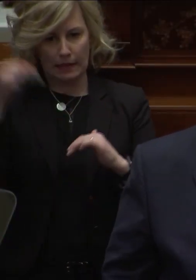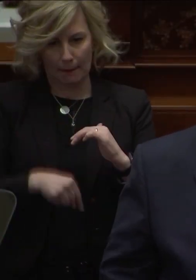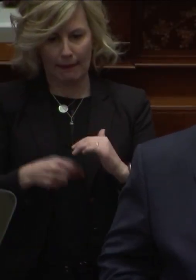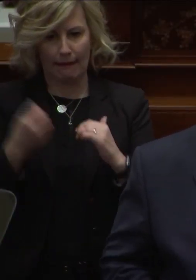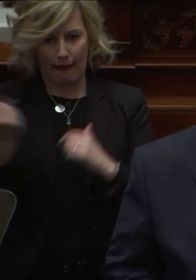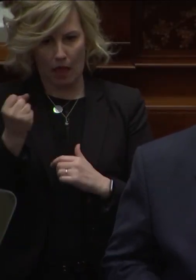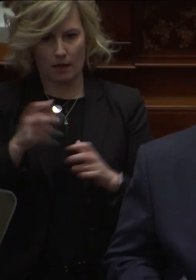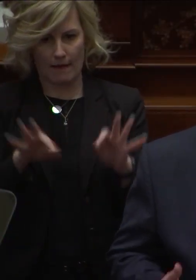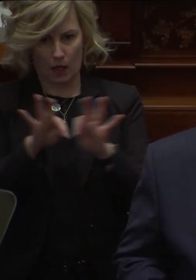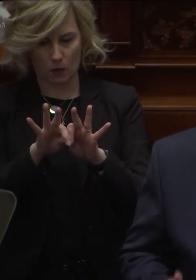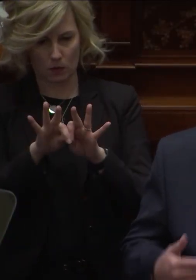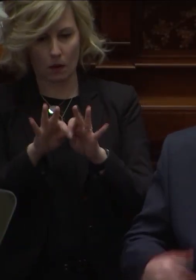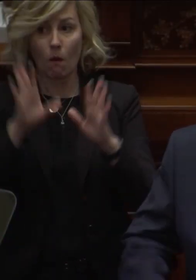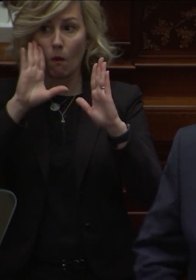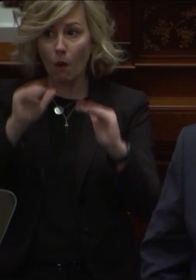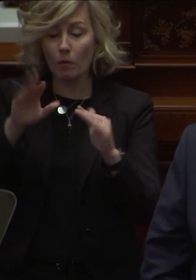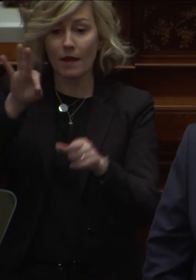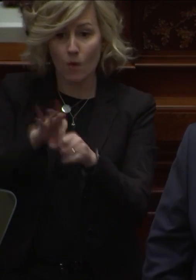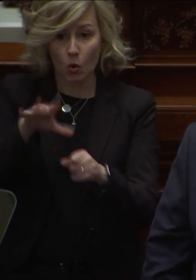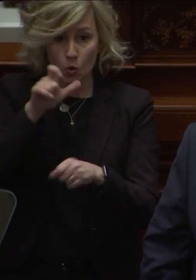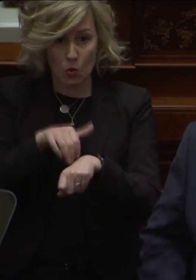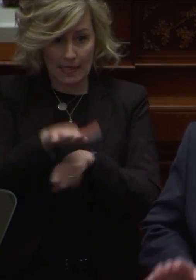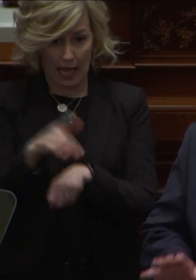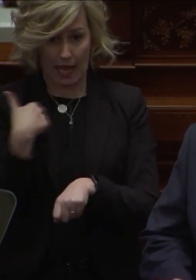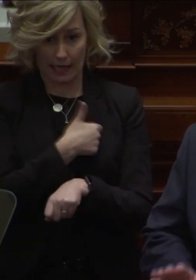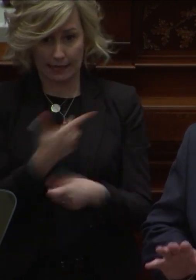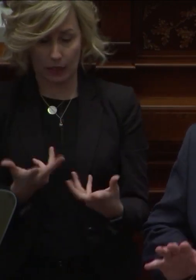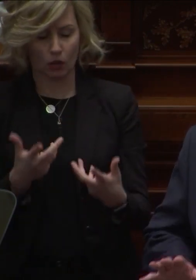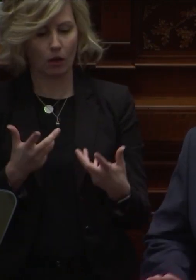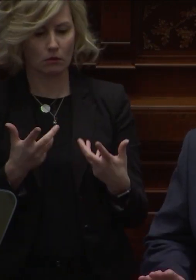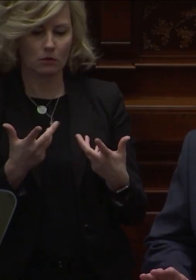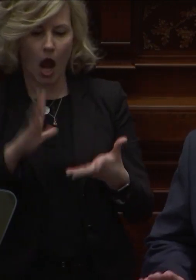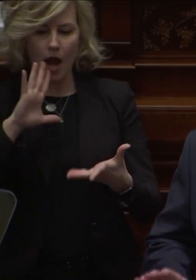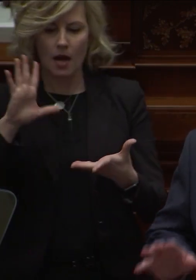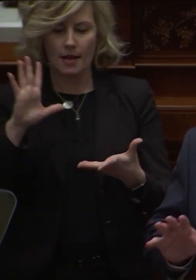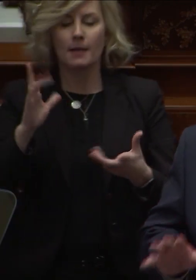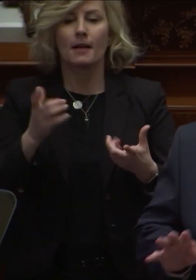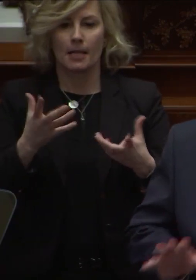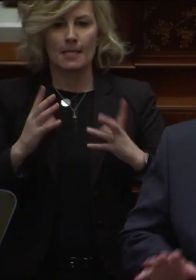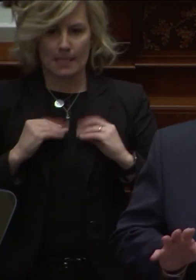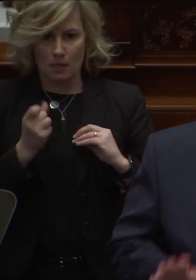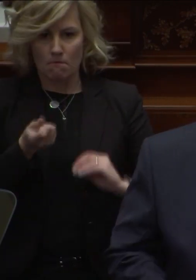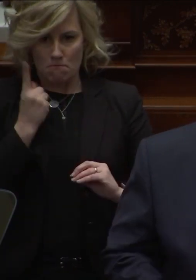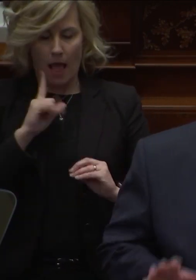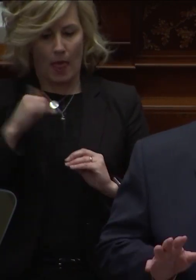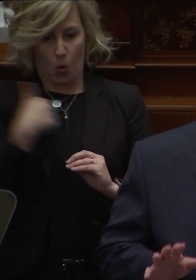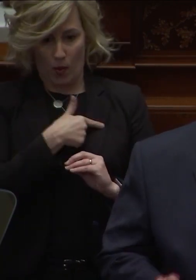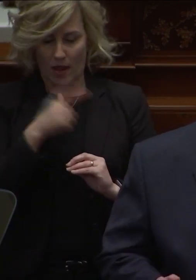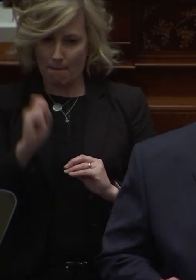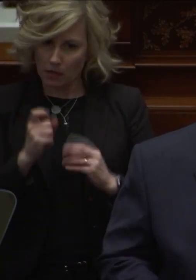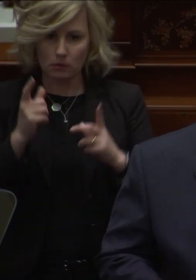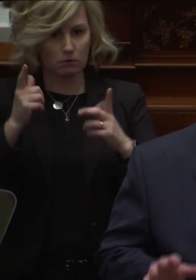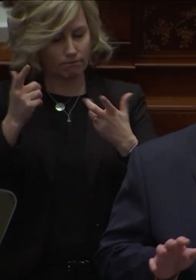REFLECTS SOME OF MY MOST DEEPLY HELD VALUES, AND THE HOPES OF VOTERS WHO SENT US HERE. BUT TEMPERED BY THE KNOWLEDGE